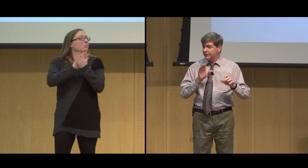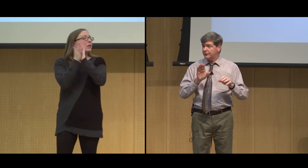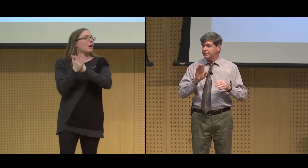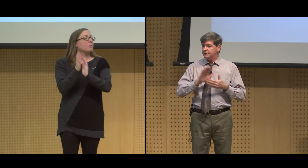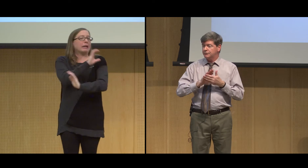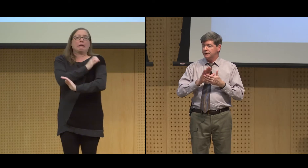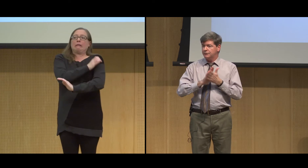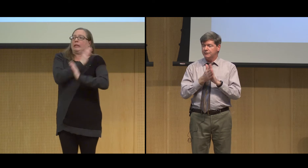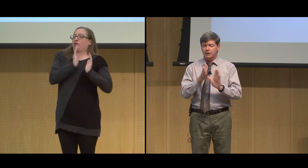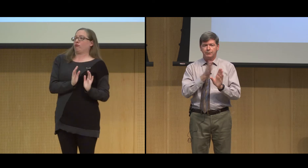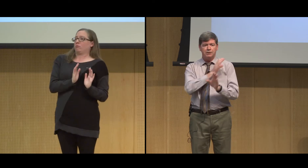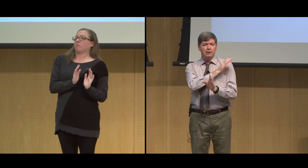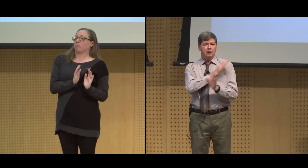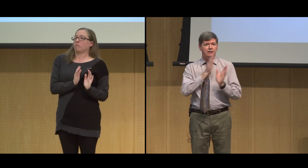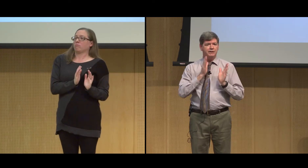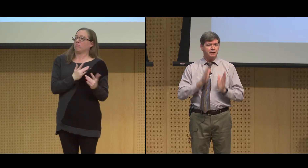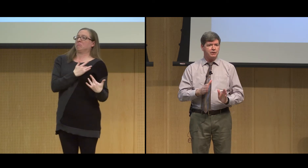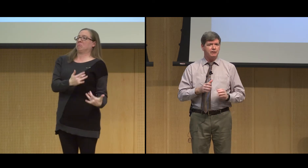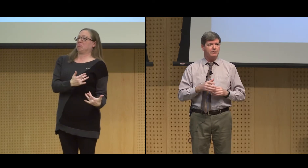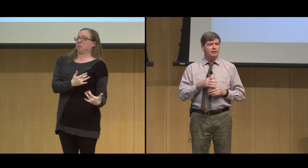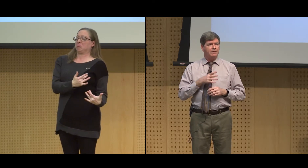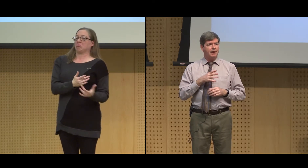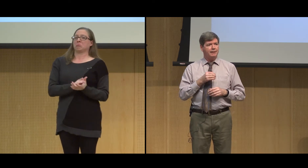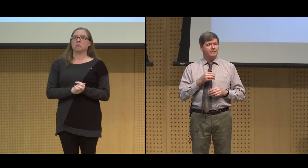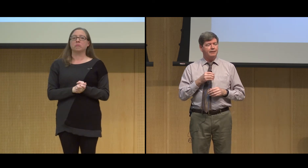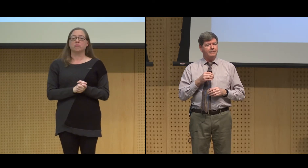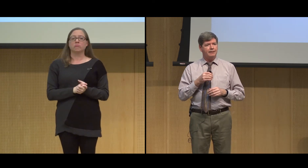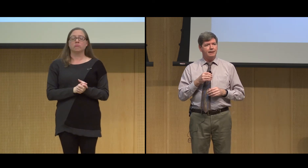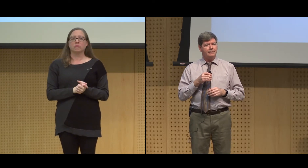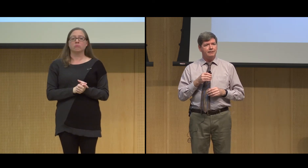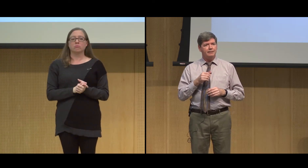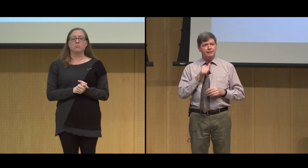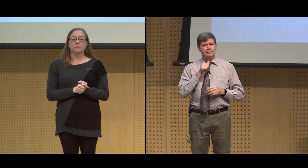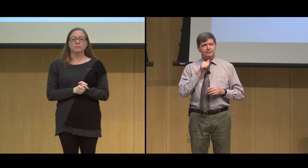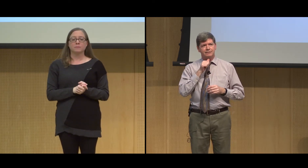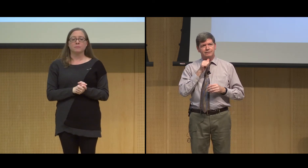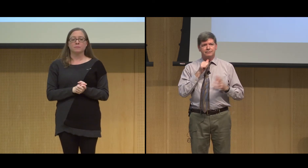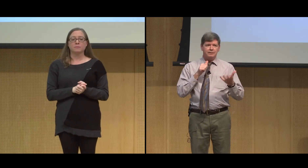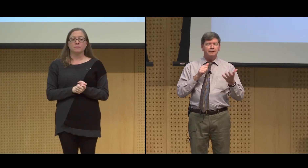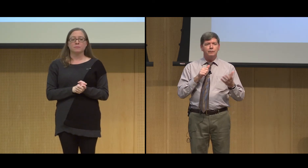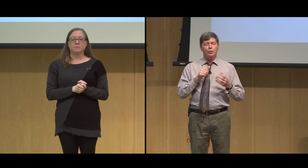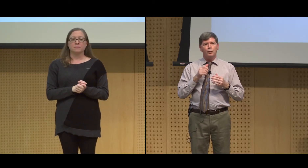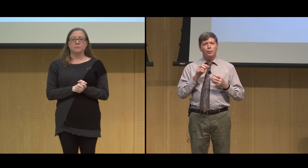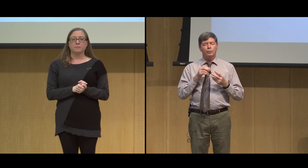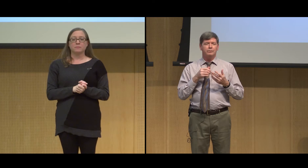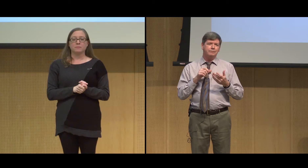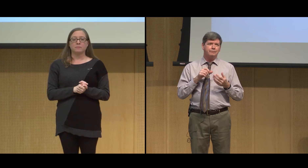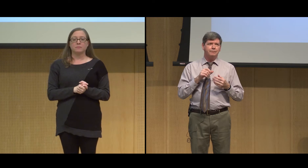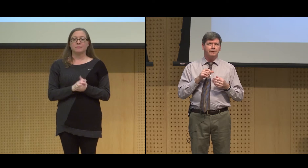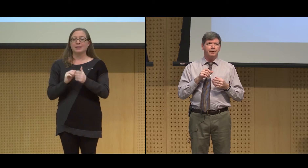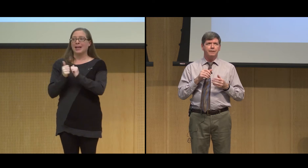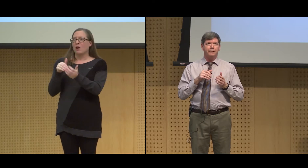you know, and to become a clinician. And--and it's...